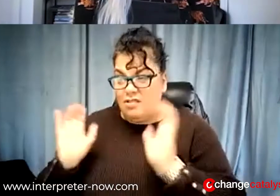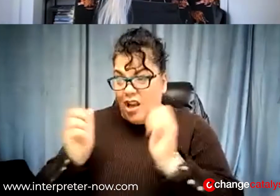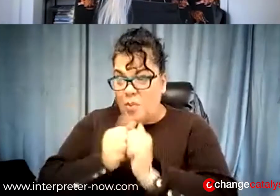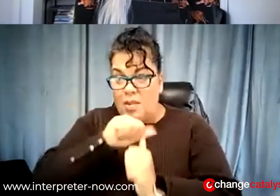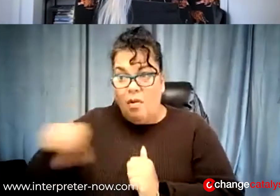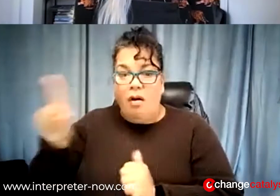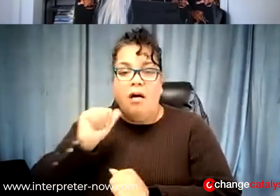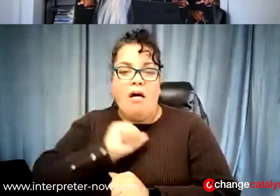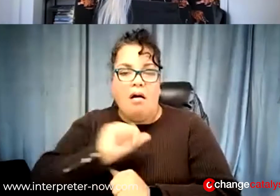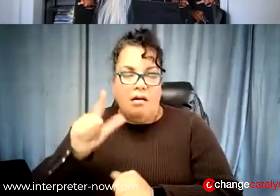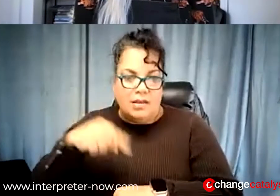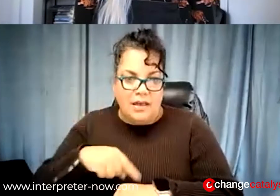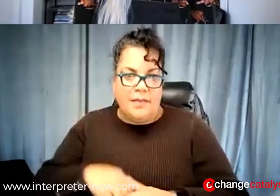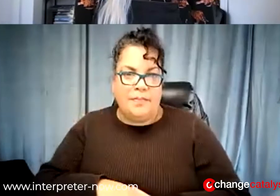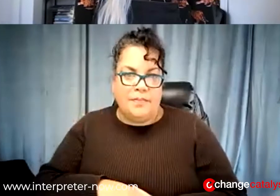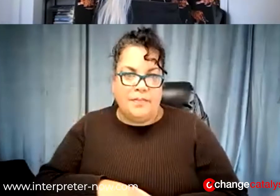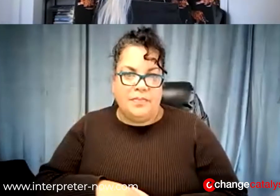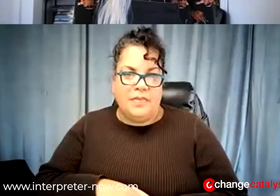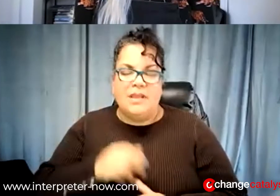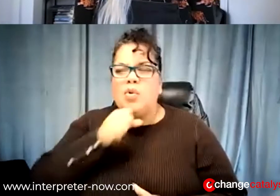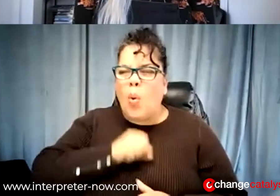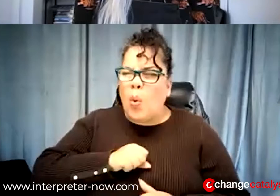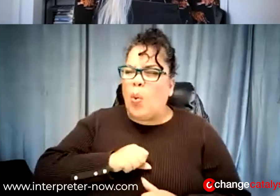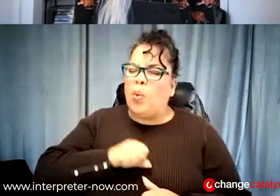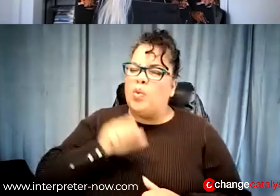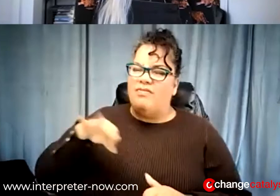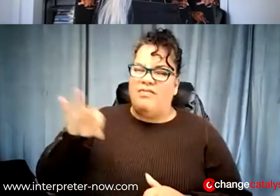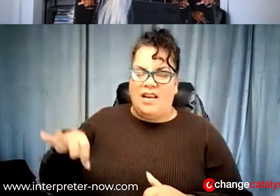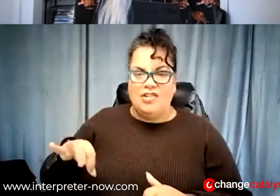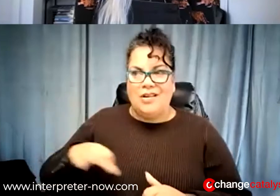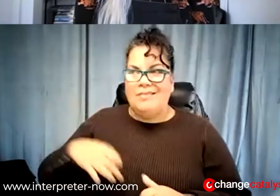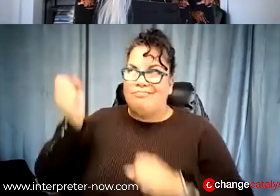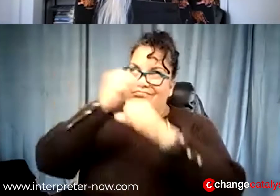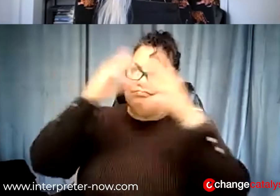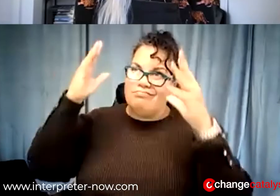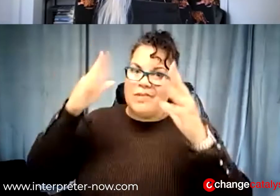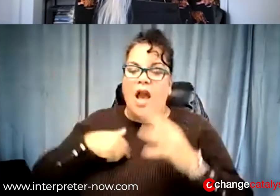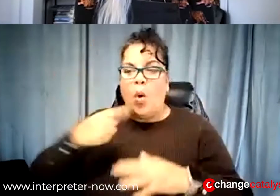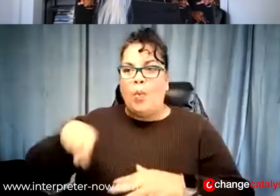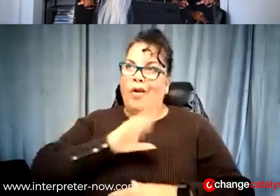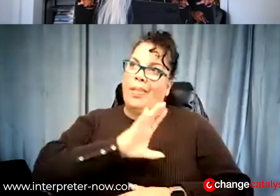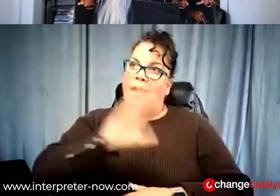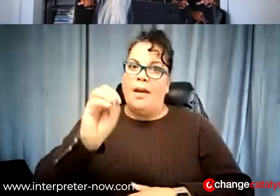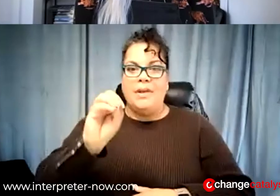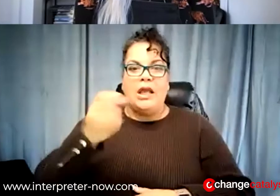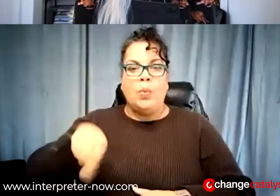I think there's this kind of archaic version of building a company, which is that, like, "We are the company. We know what you need.